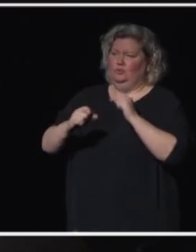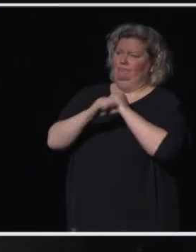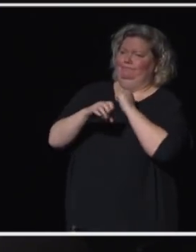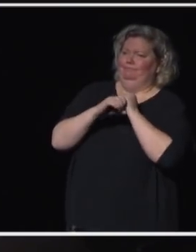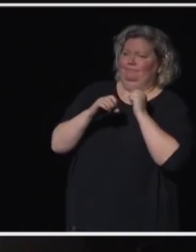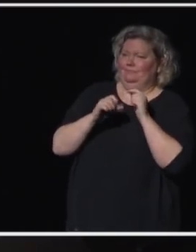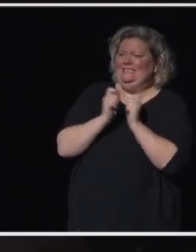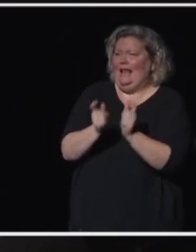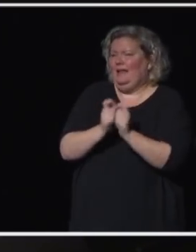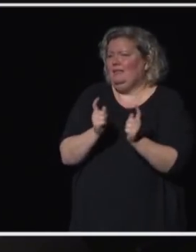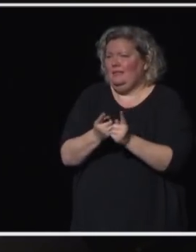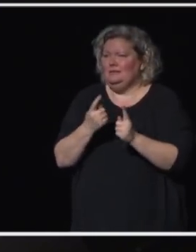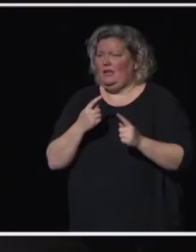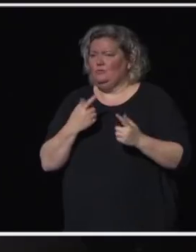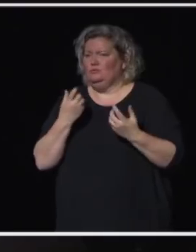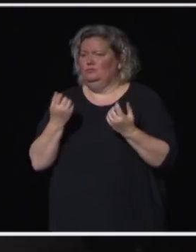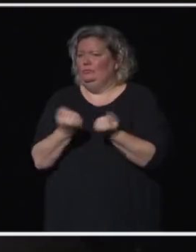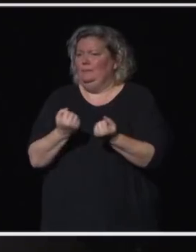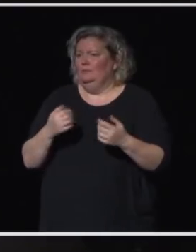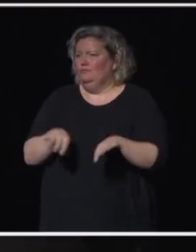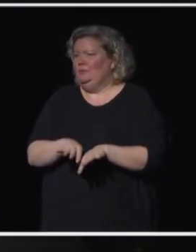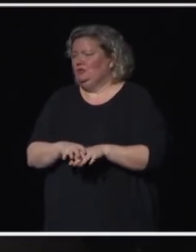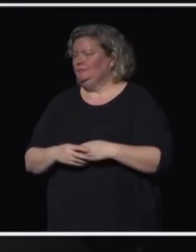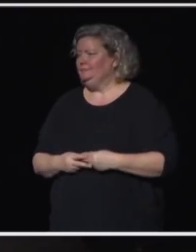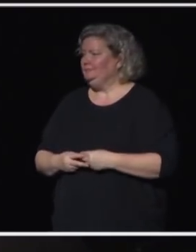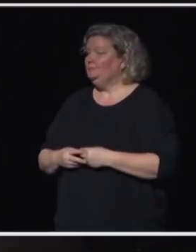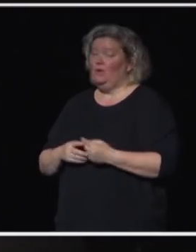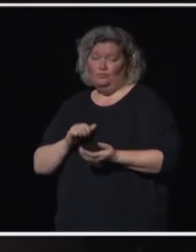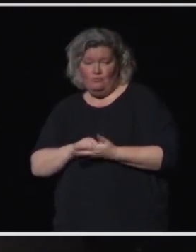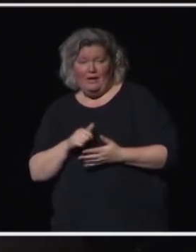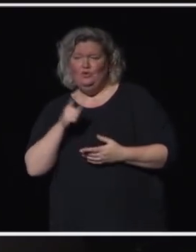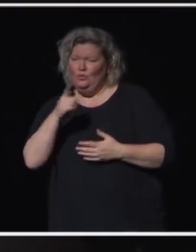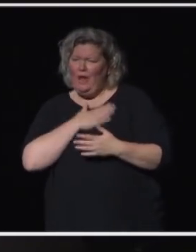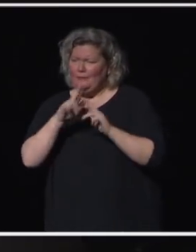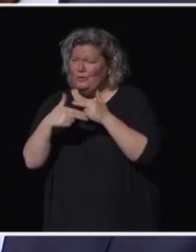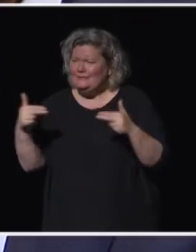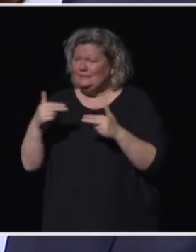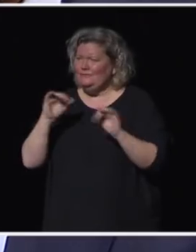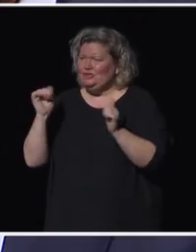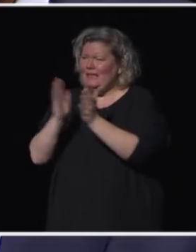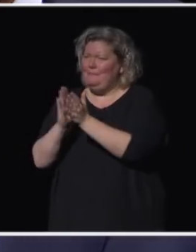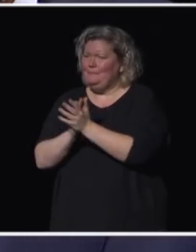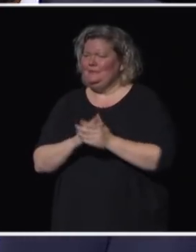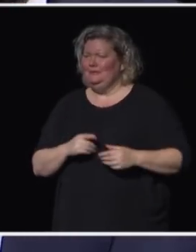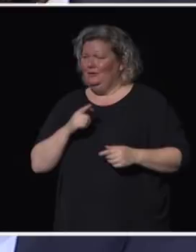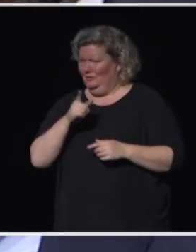Well, he's right, of course. Yeah. But -- Oh, come on. You all like presents. You filthy, filthy hypocrites, all of you.